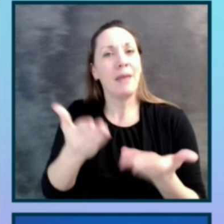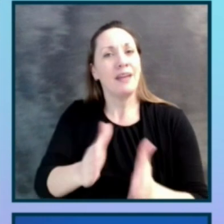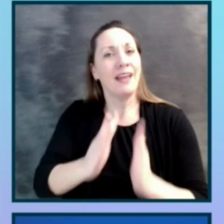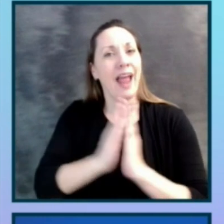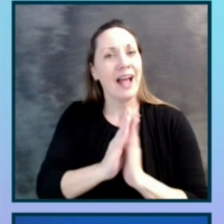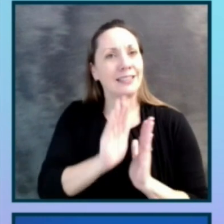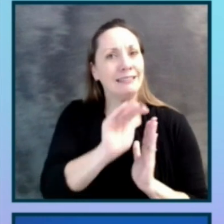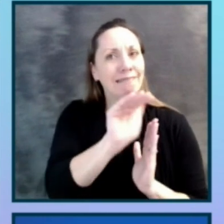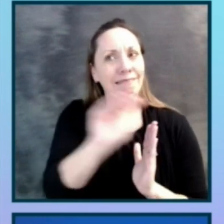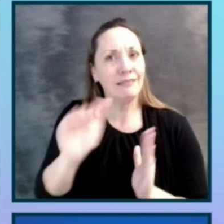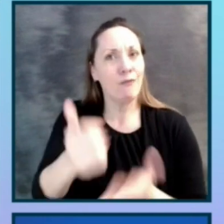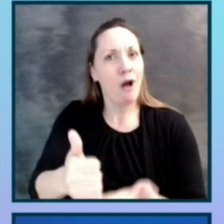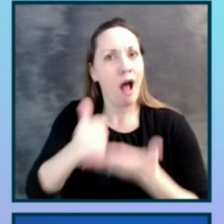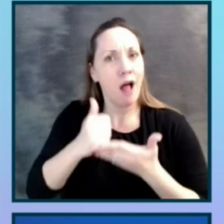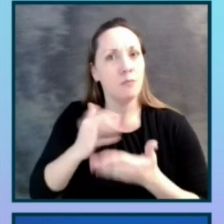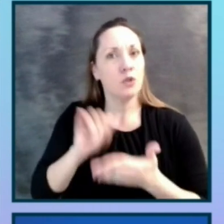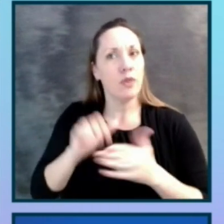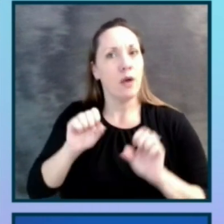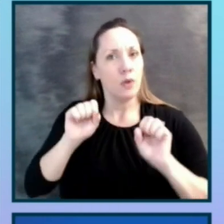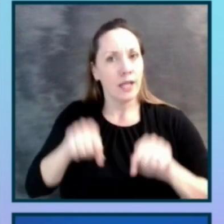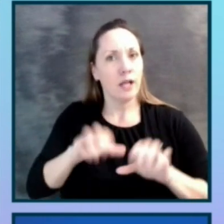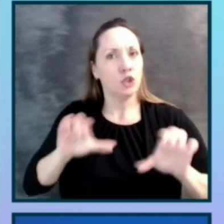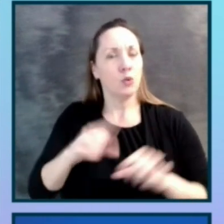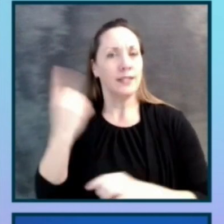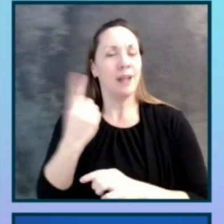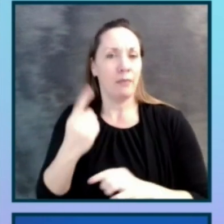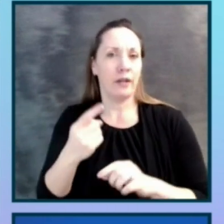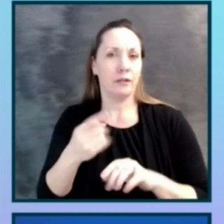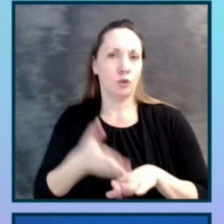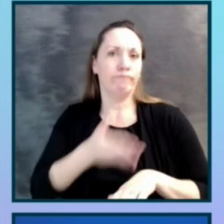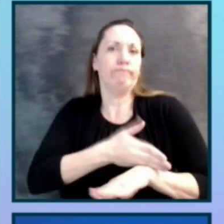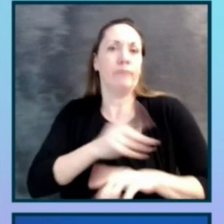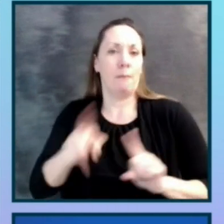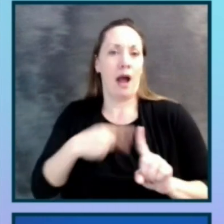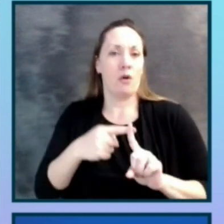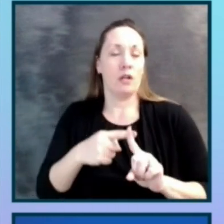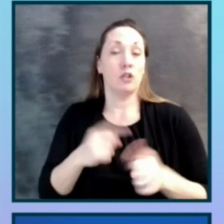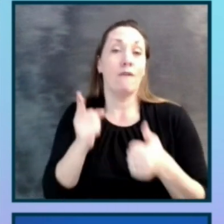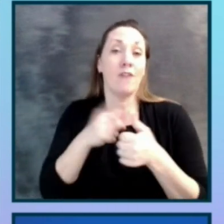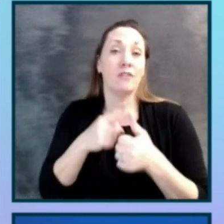so that we do thing about it. So, first of all, on a personal level, as most of you know,